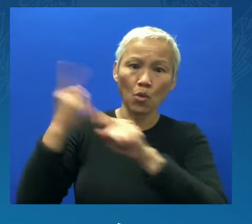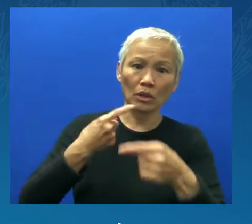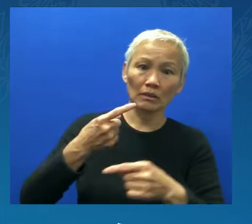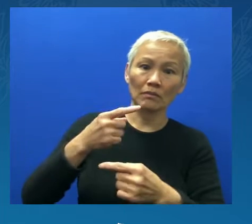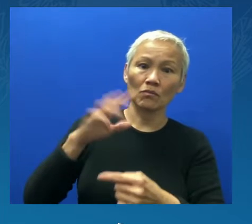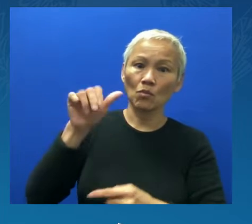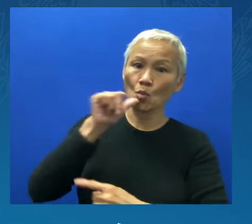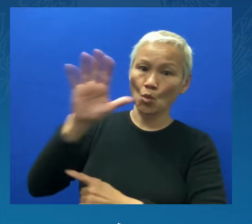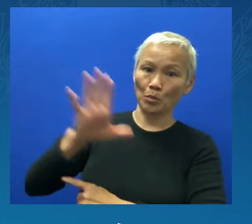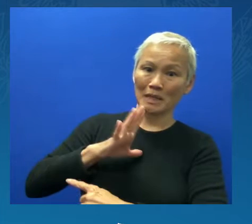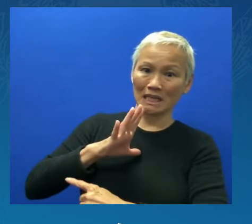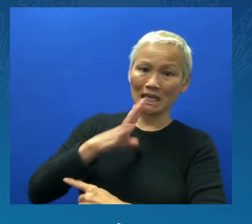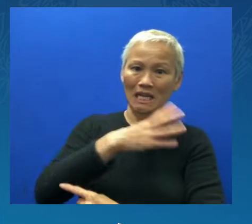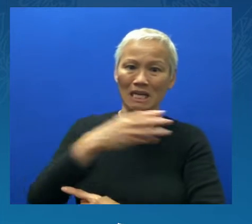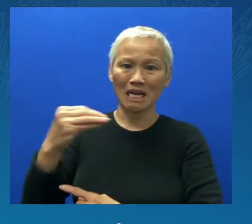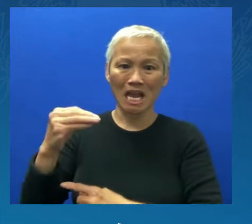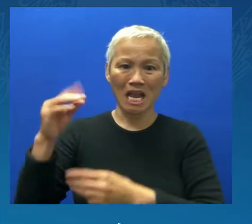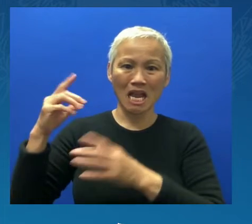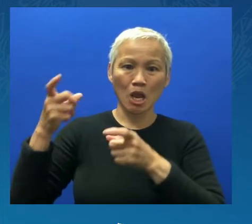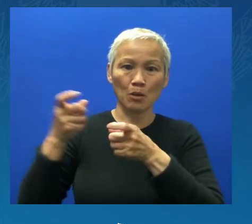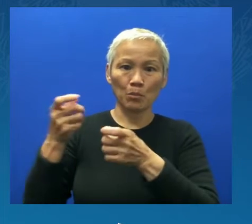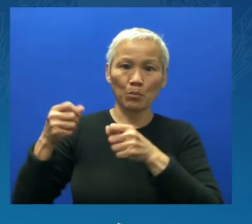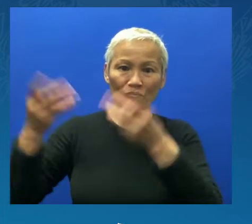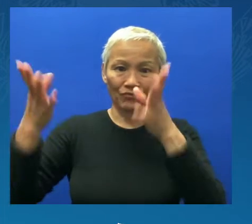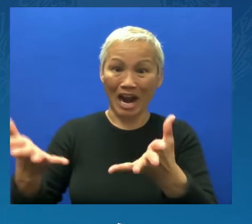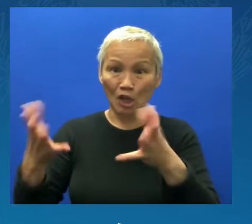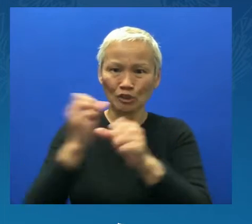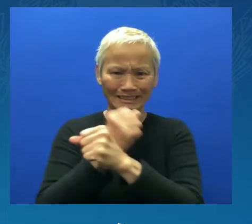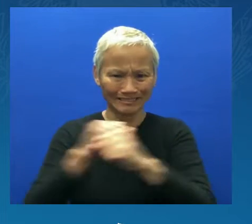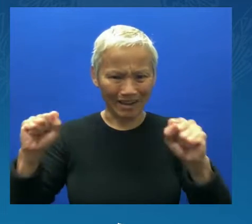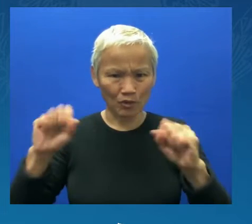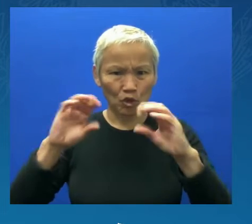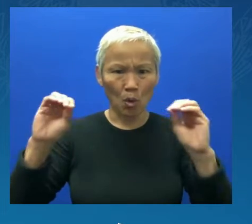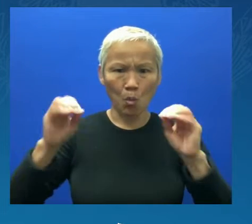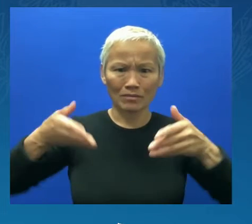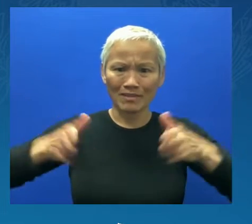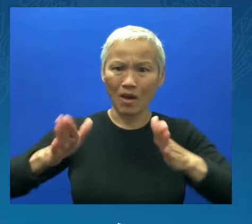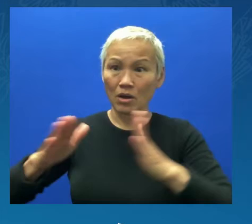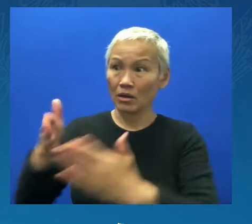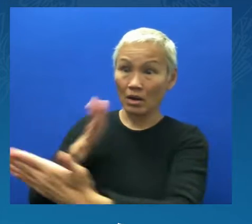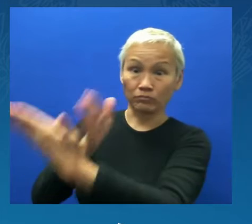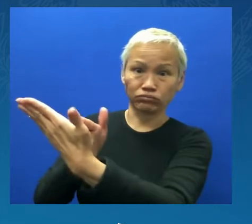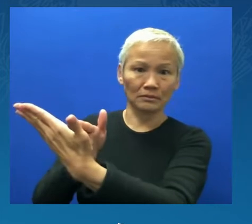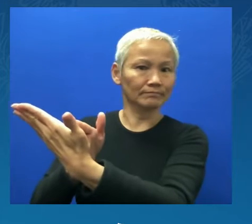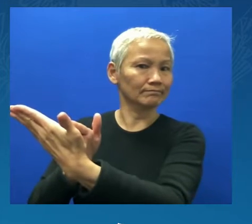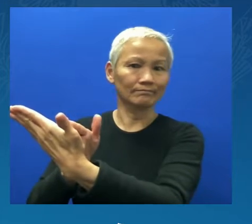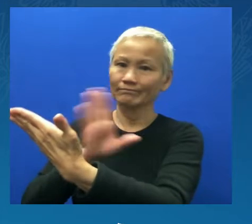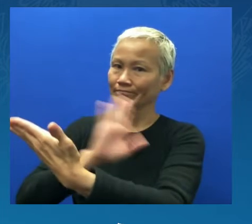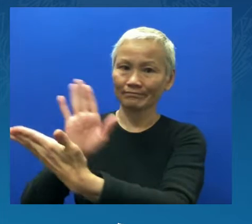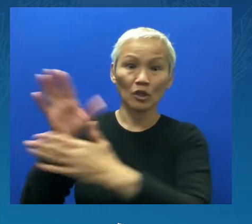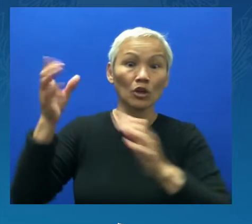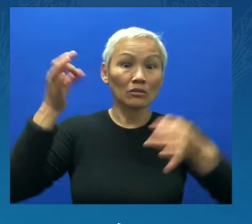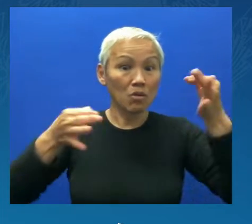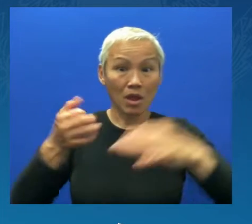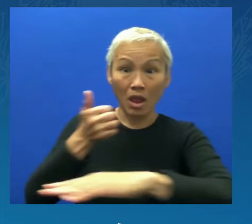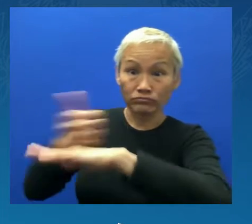are safe from any prosecution. Sharing of information or all services are protected